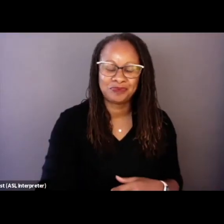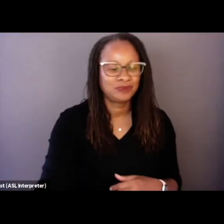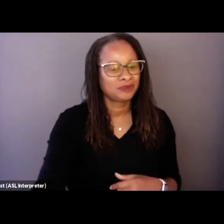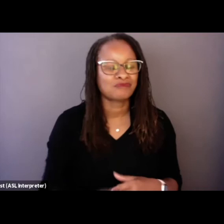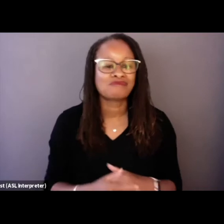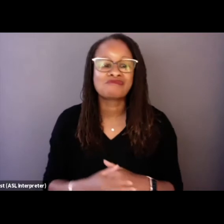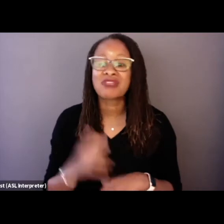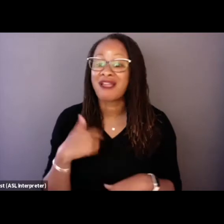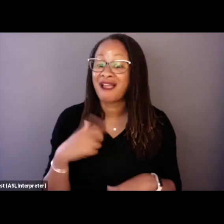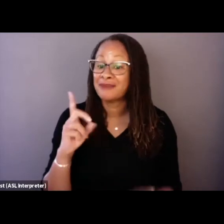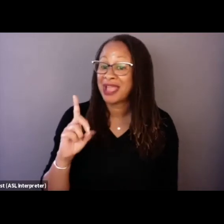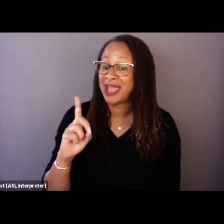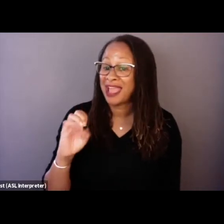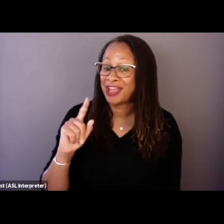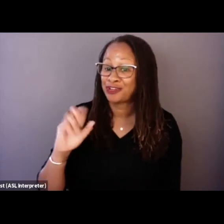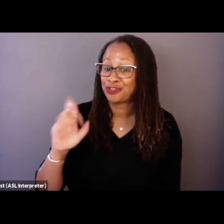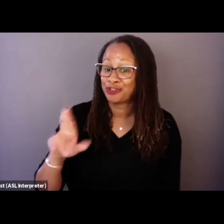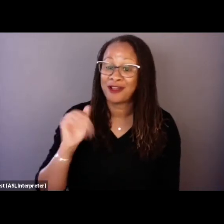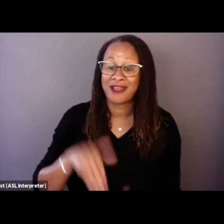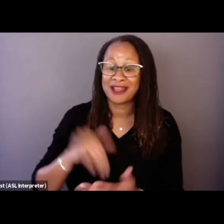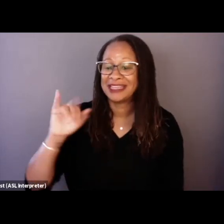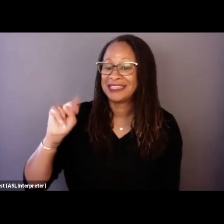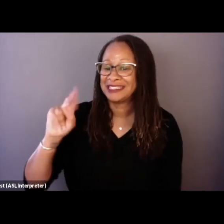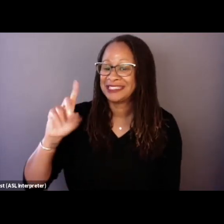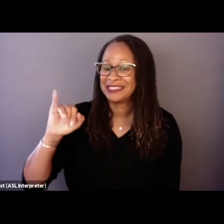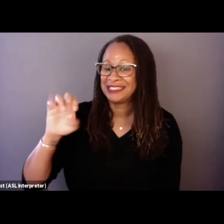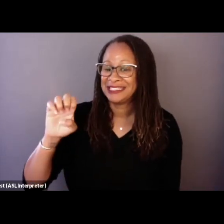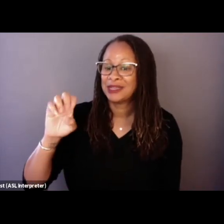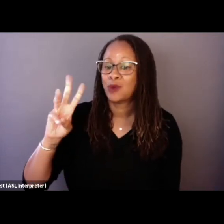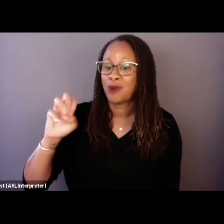over at IndieWire and I am so honored to be sitting here